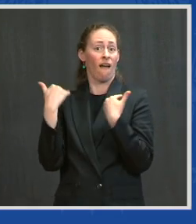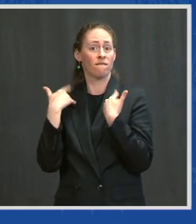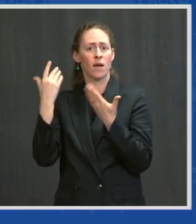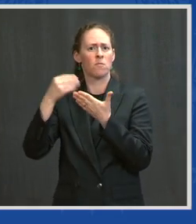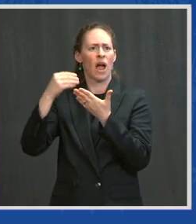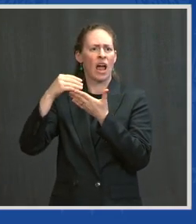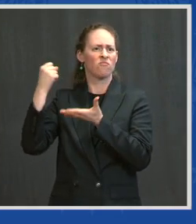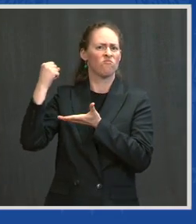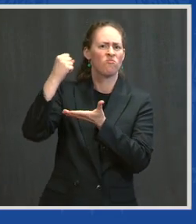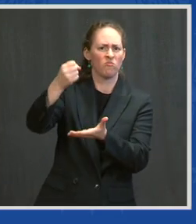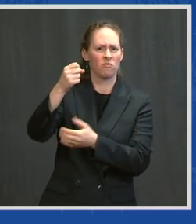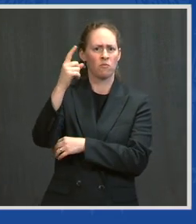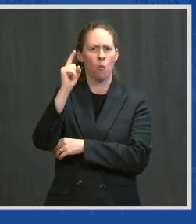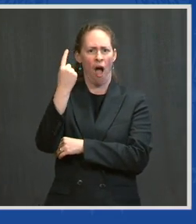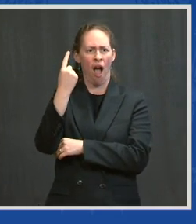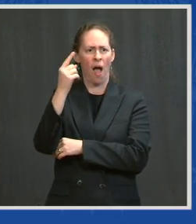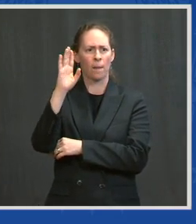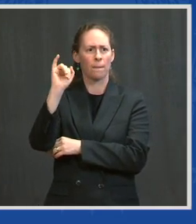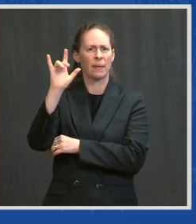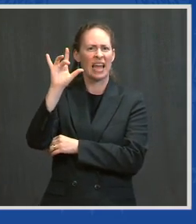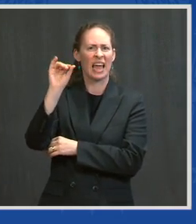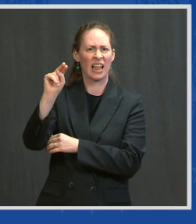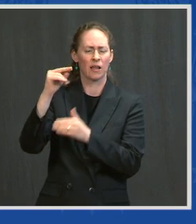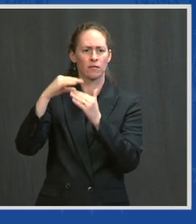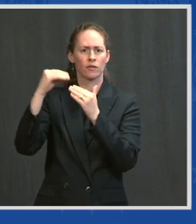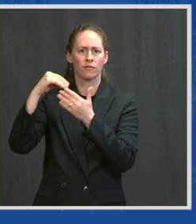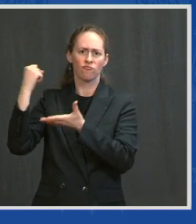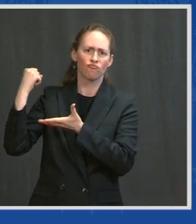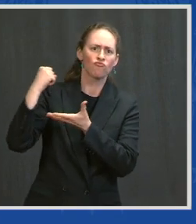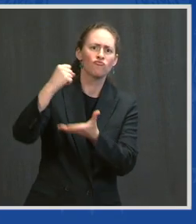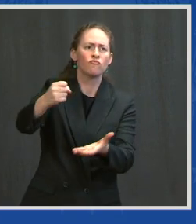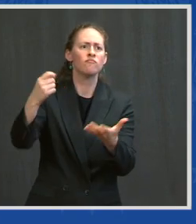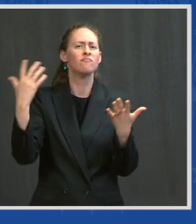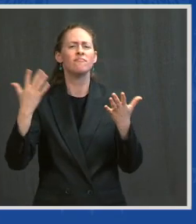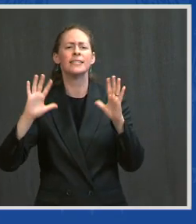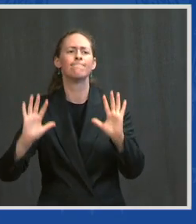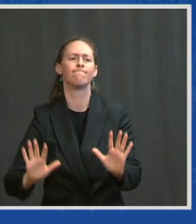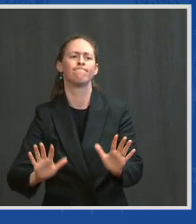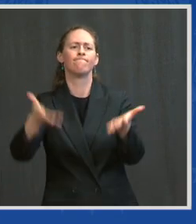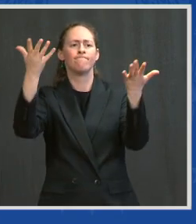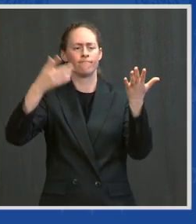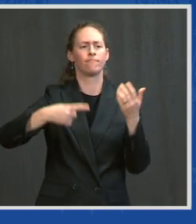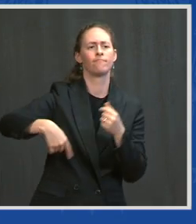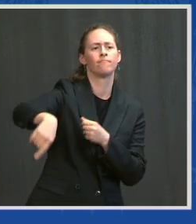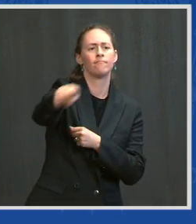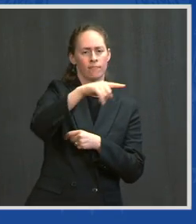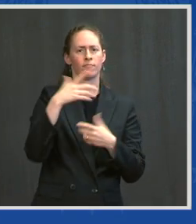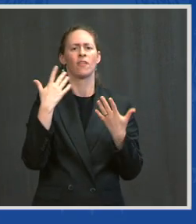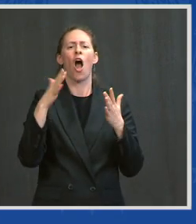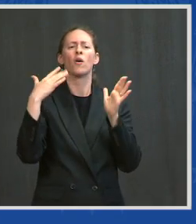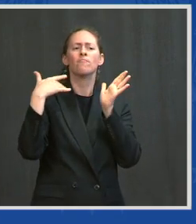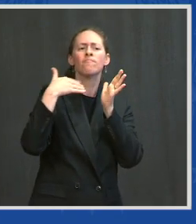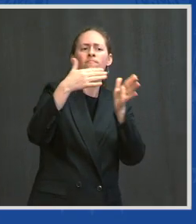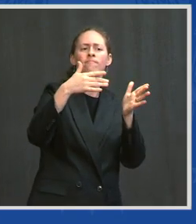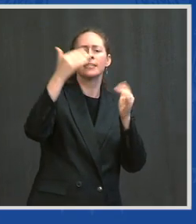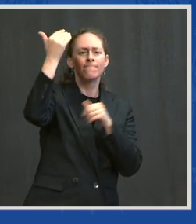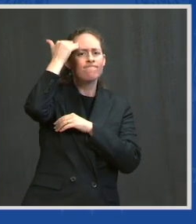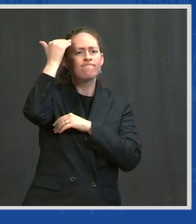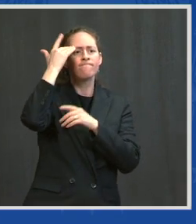that can be used to support evidence-based, community violence intervention strategies. And I want to say that's what I found